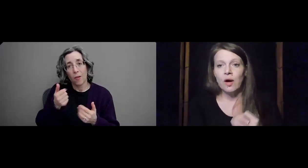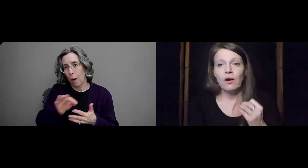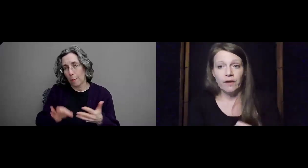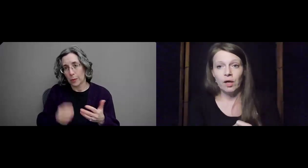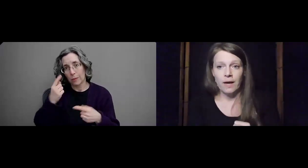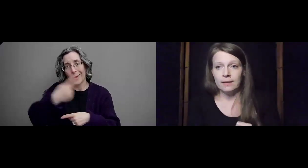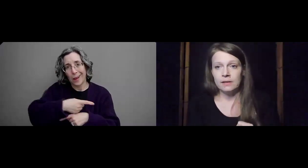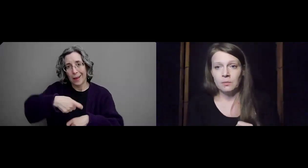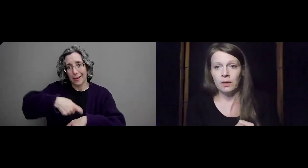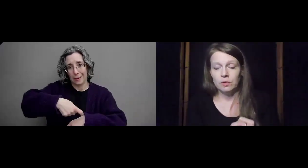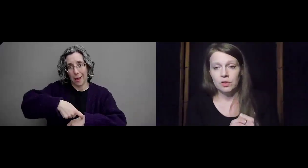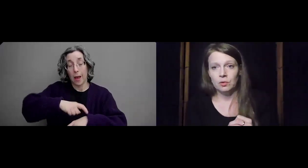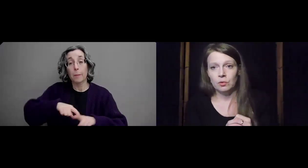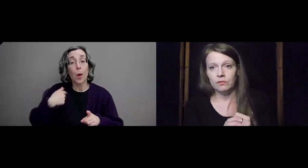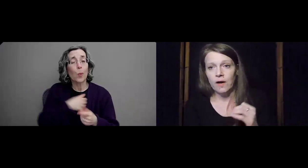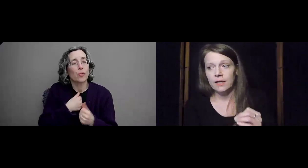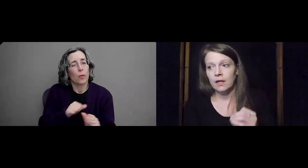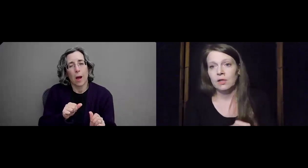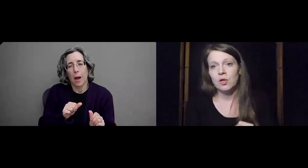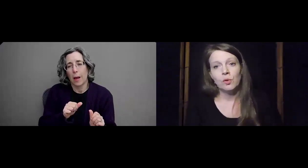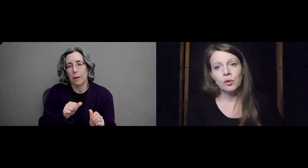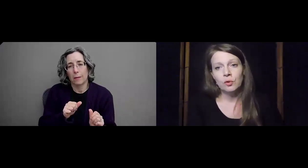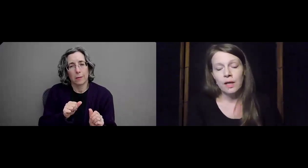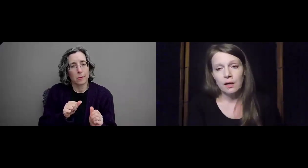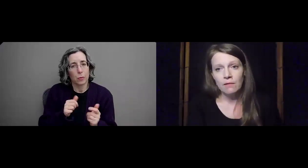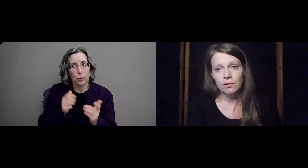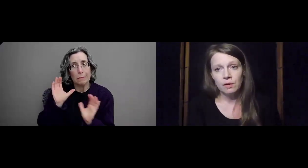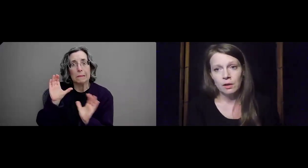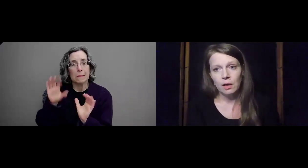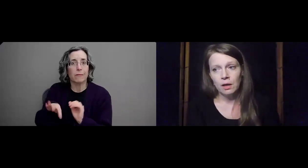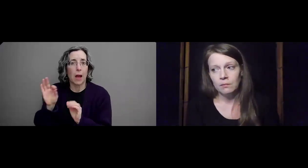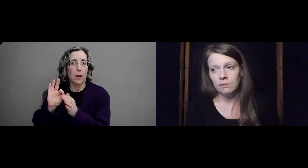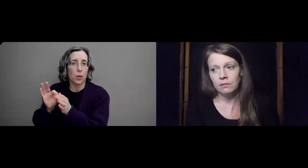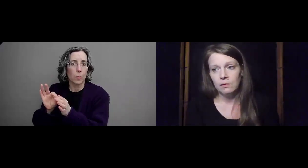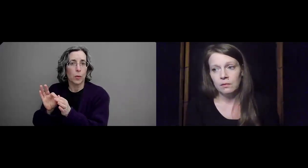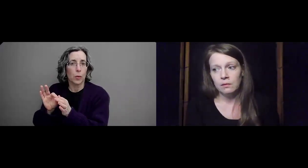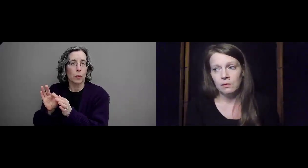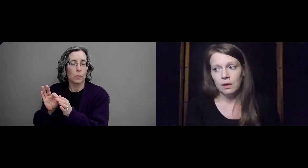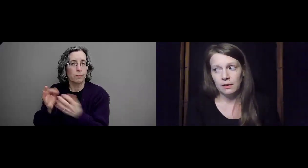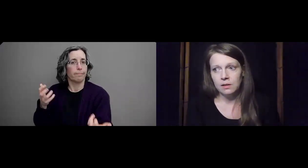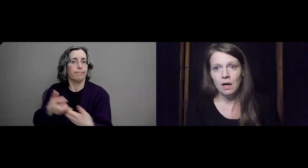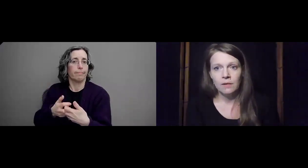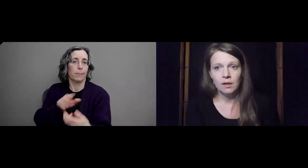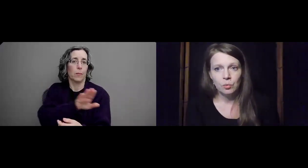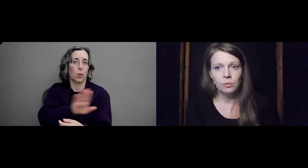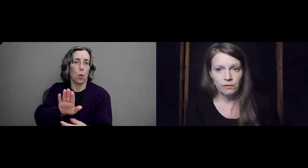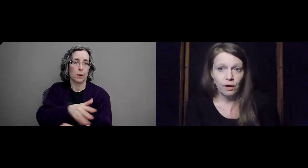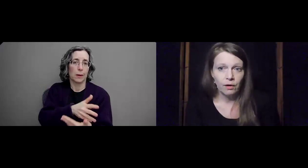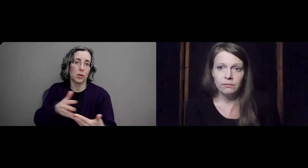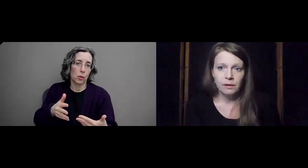ask you to give us an alternate date and time. But we do try our very best to